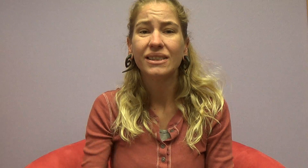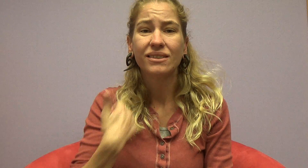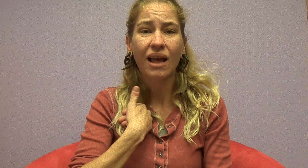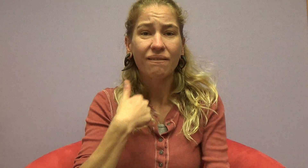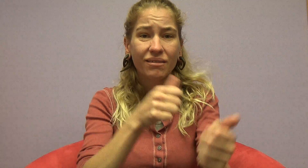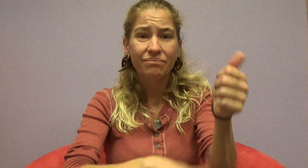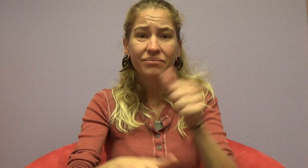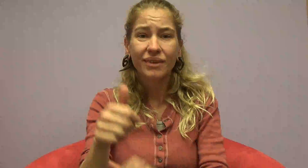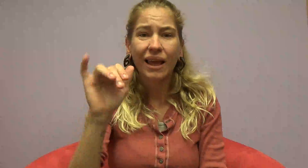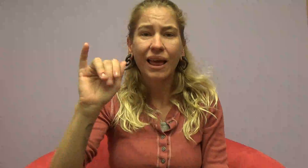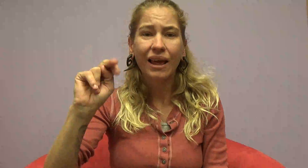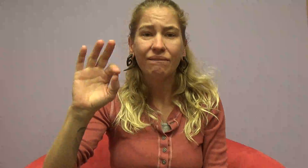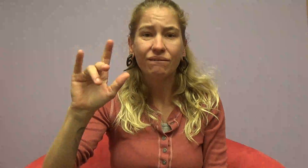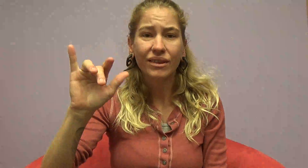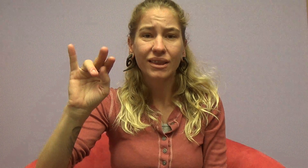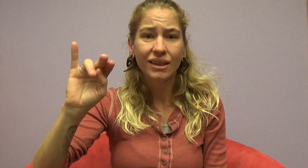self-inflicting;